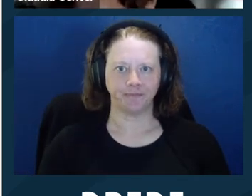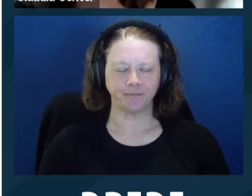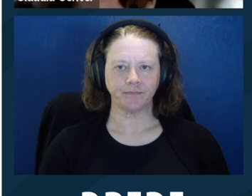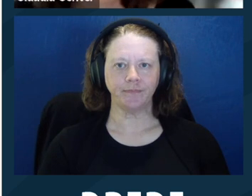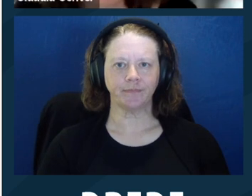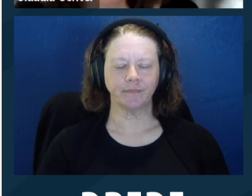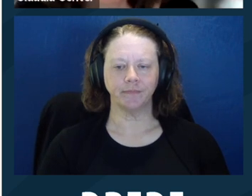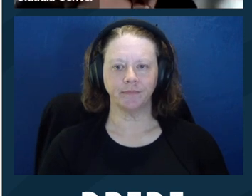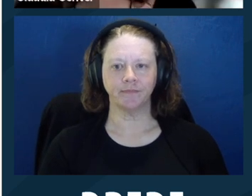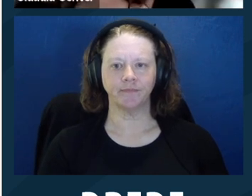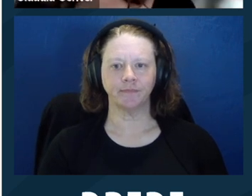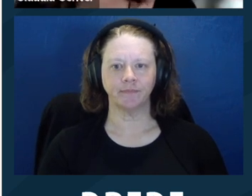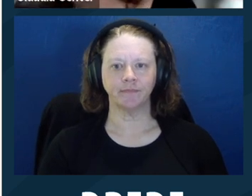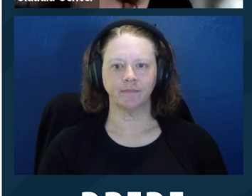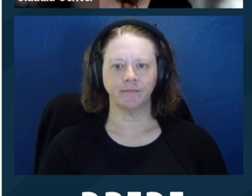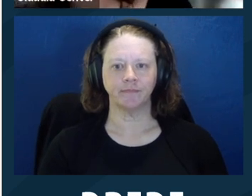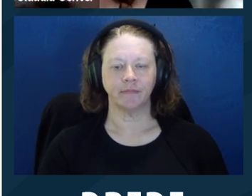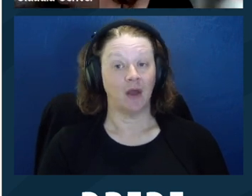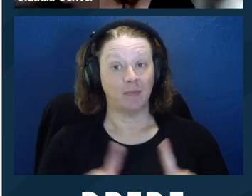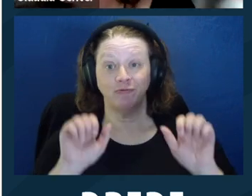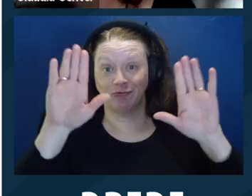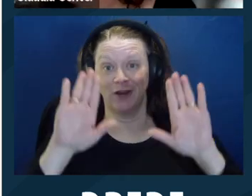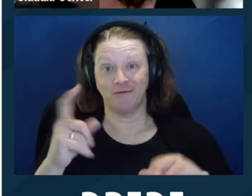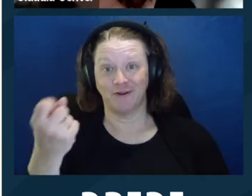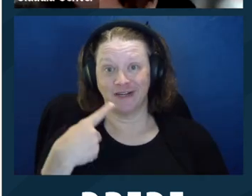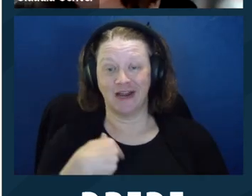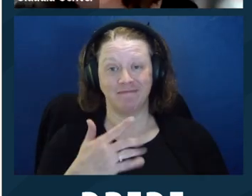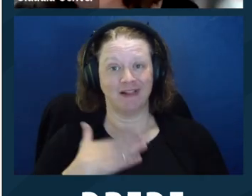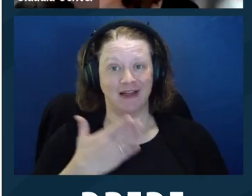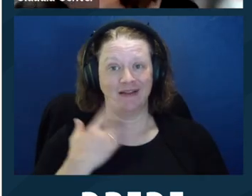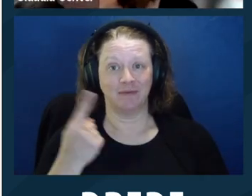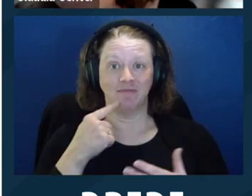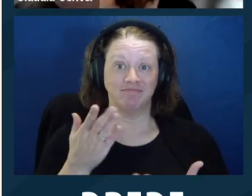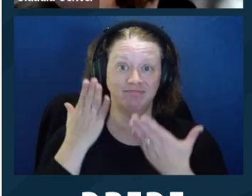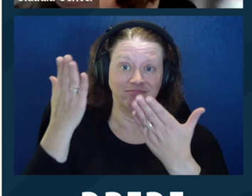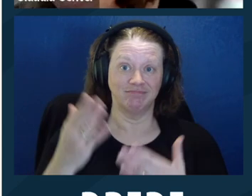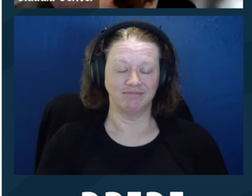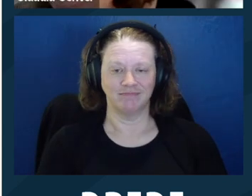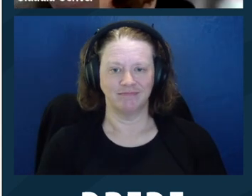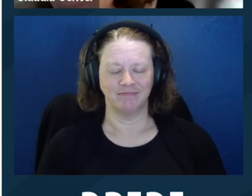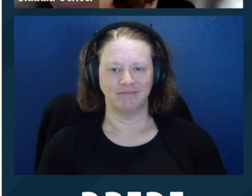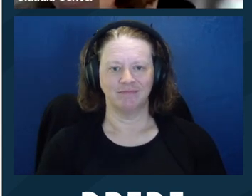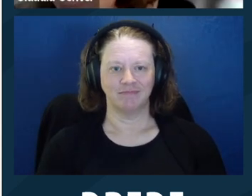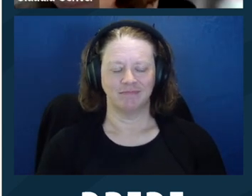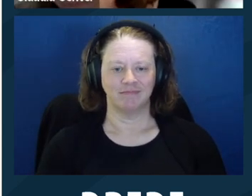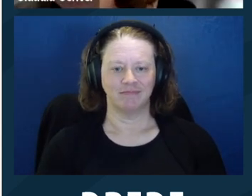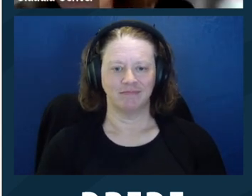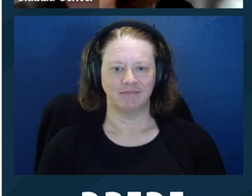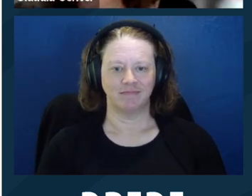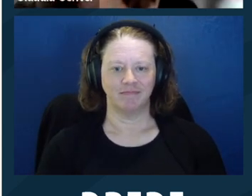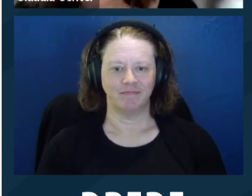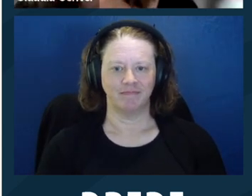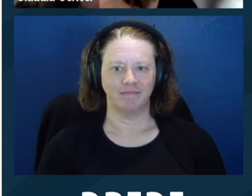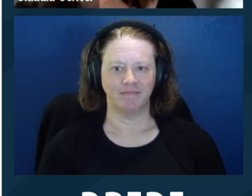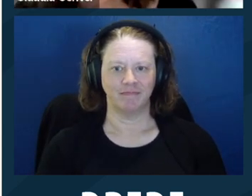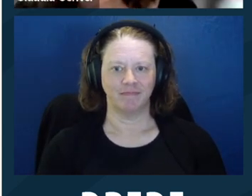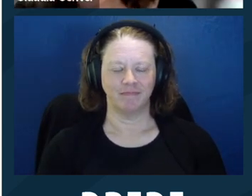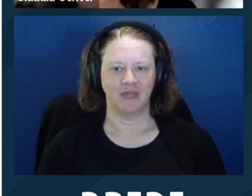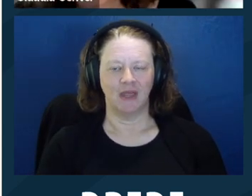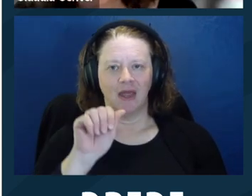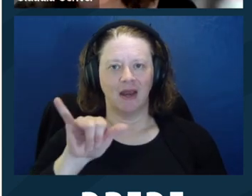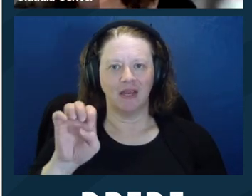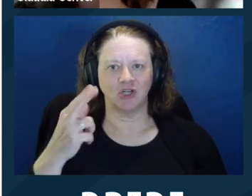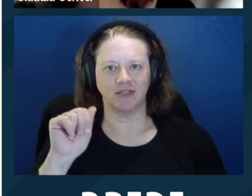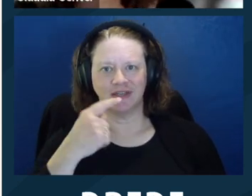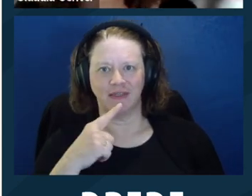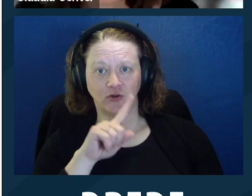form of identity to the person. But great question. I'm glad someone raised that.